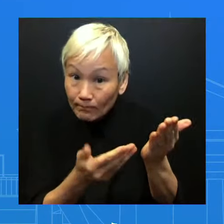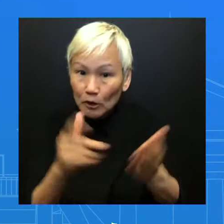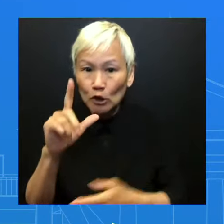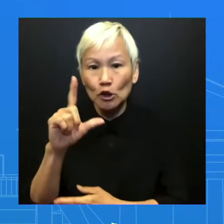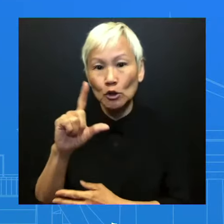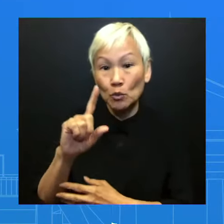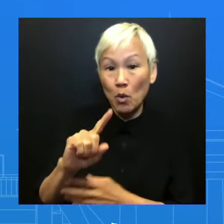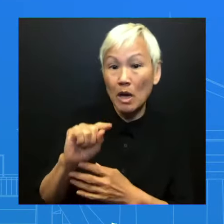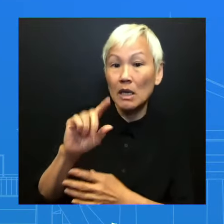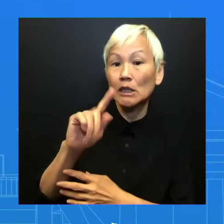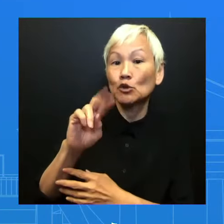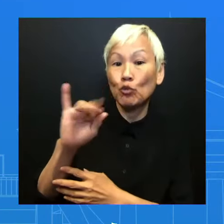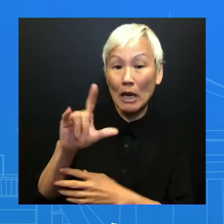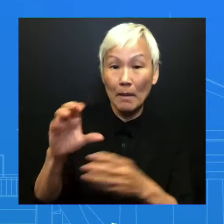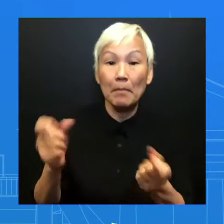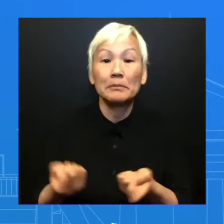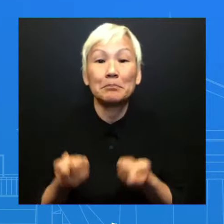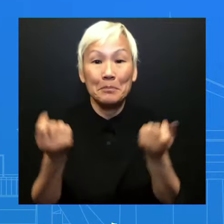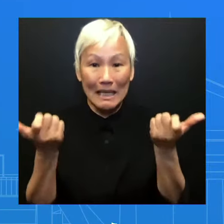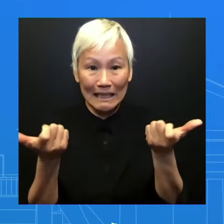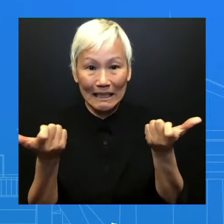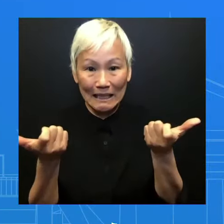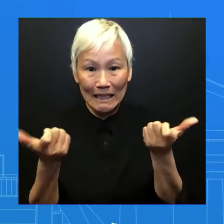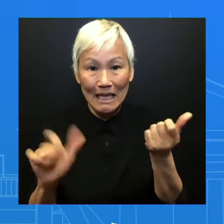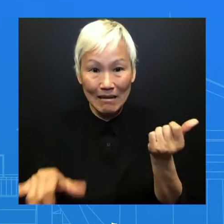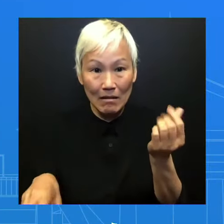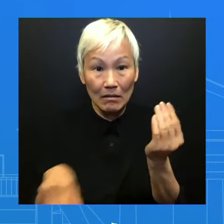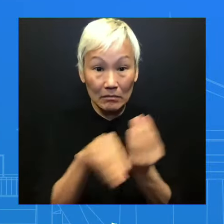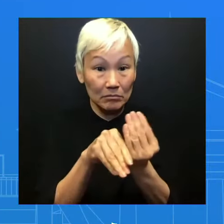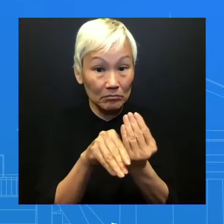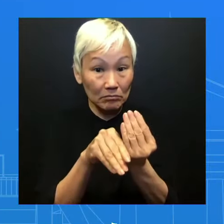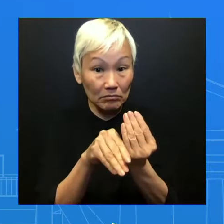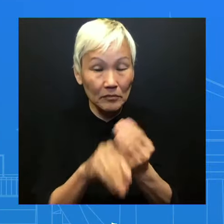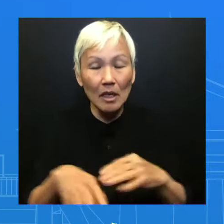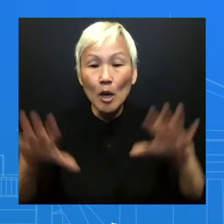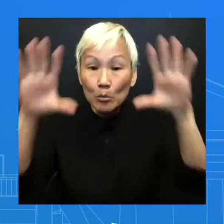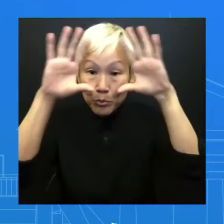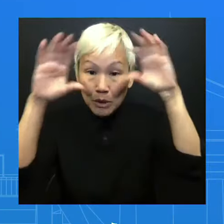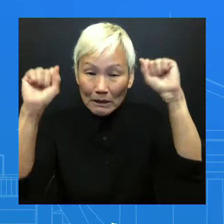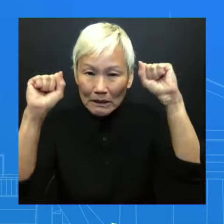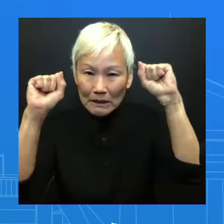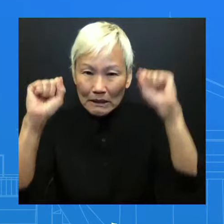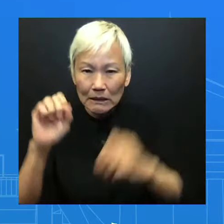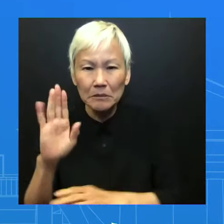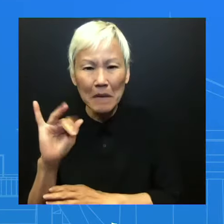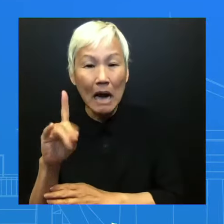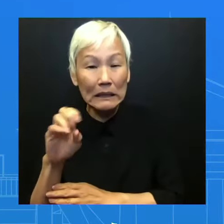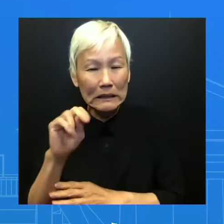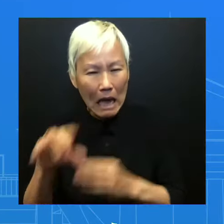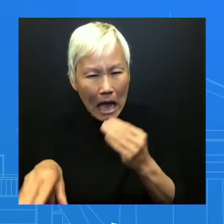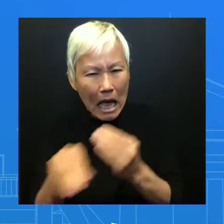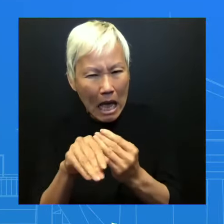that we mentioned in our budget -- the President's budget -- on March 9th and on top of what we've been able to do the first two years.